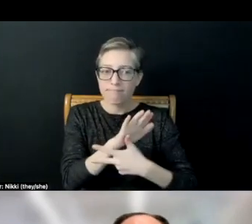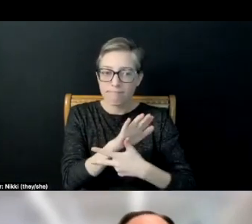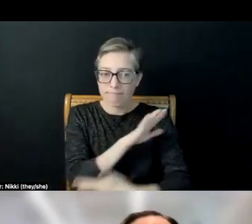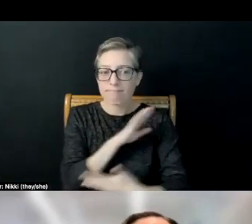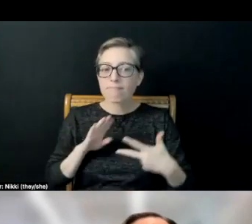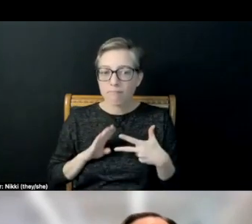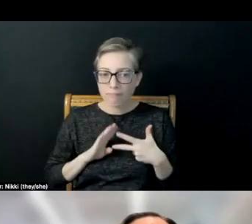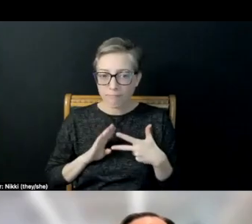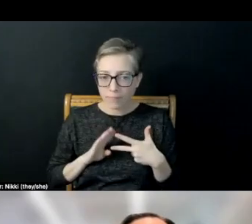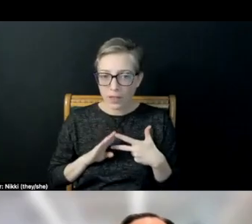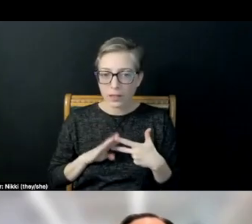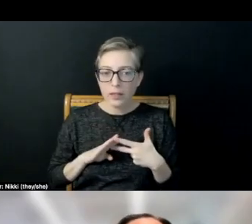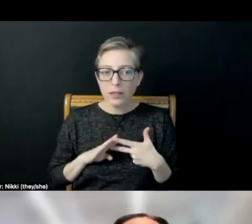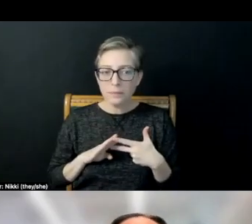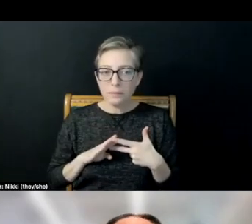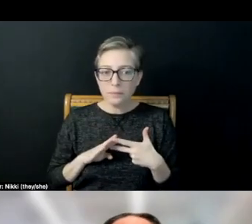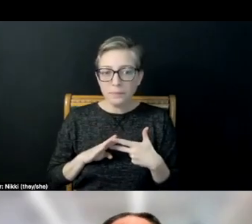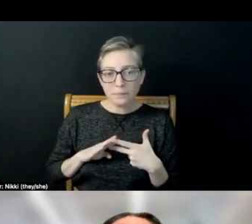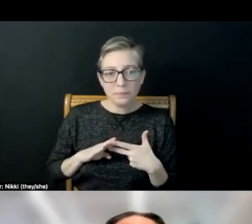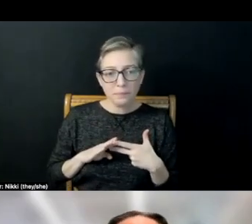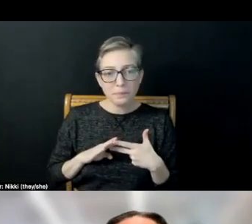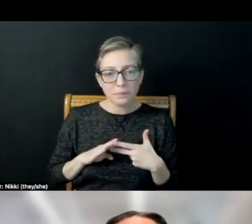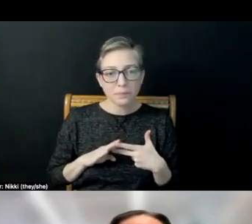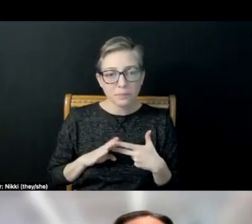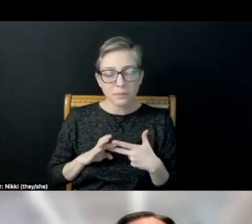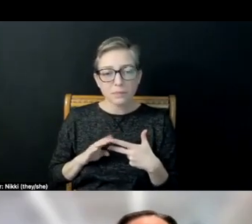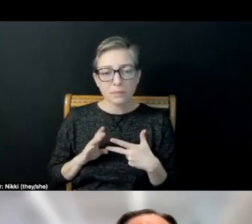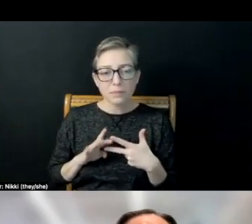of two parents with disabilities who had premature infants in the NICU,